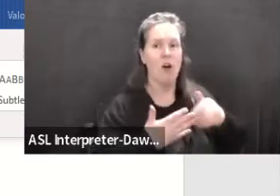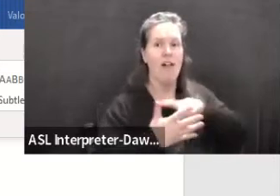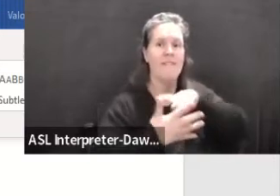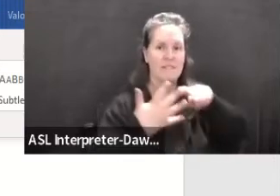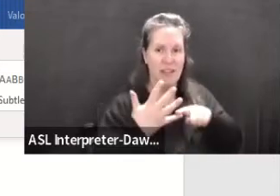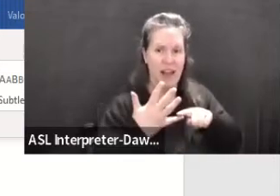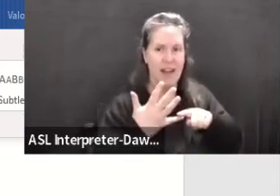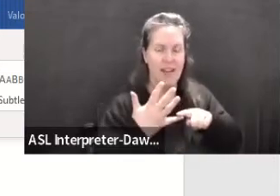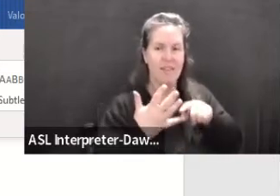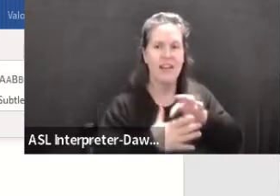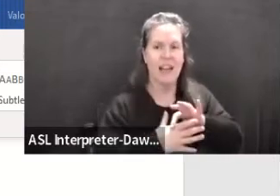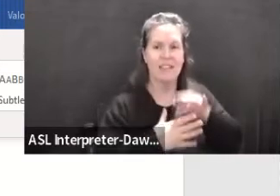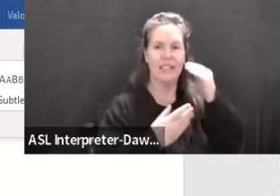that we're using both at our...